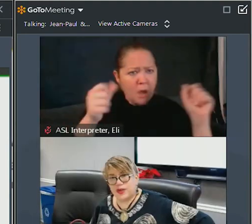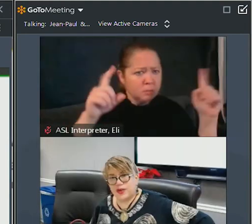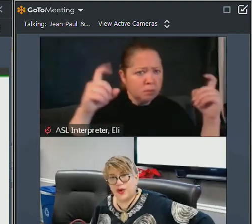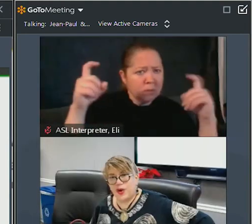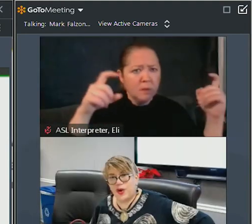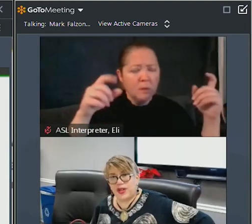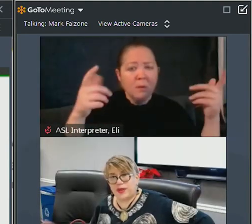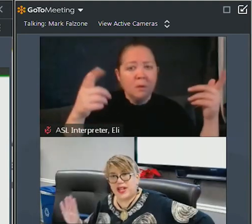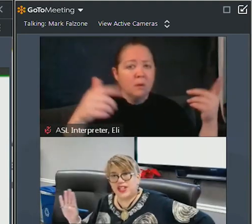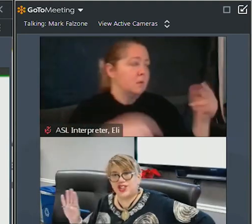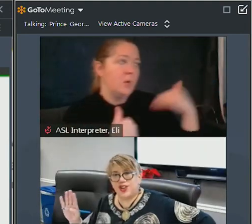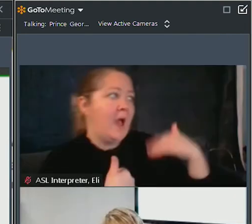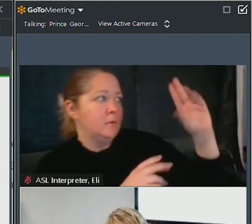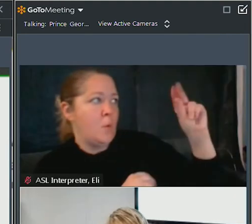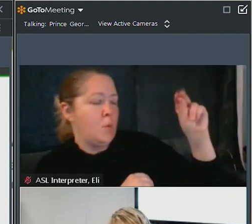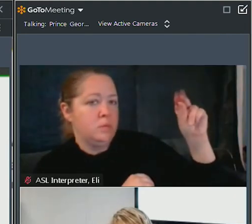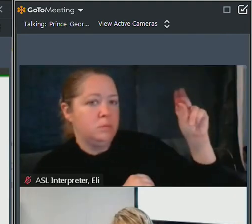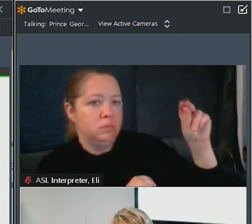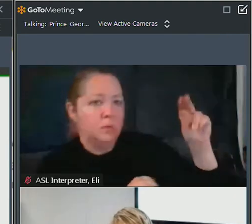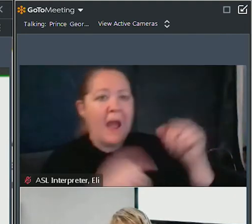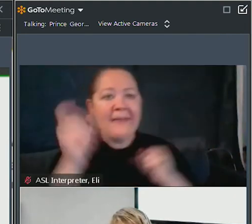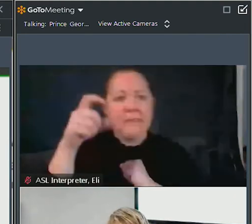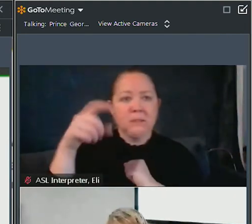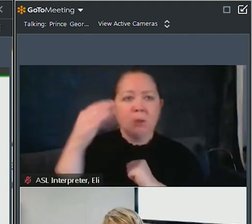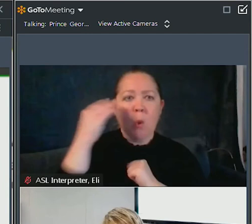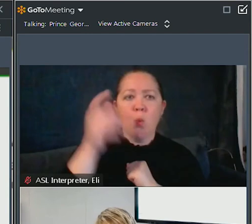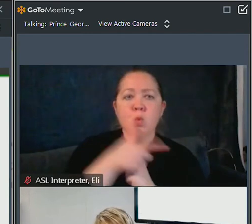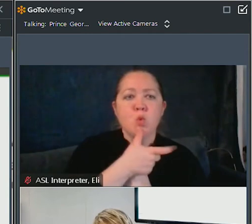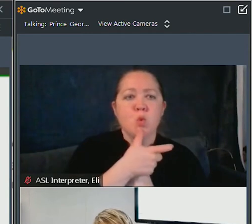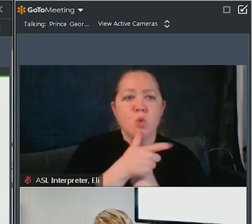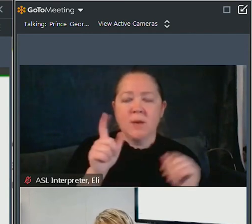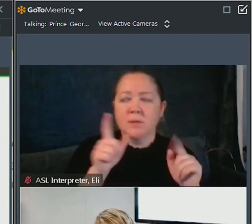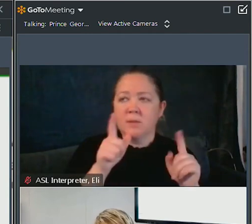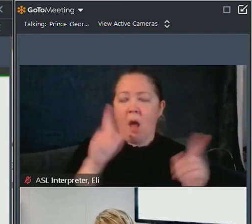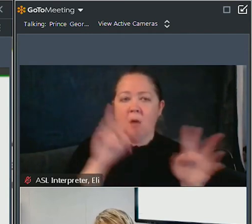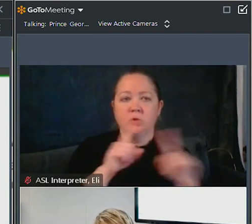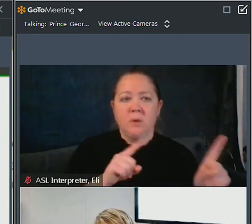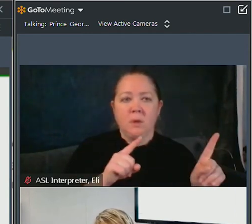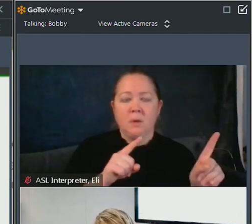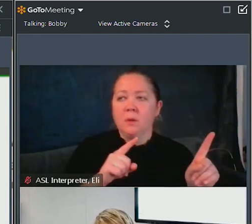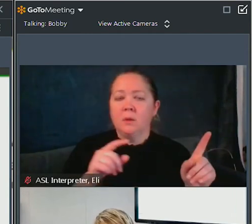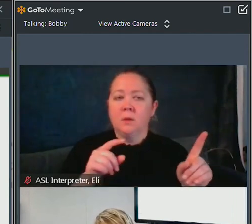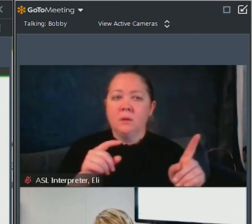Okay. Wait a minute. I need to know who's answering only one person can answer that. Okay. This is a Bobby Ray.